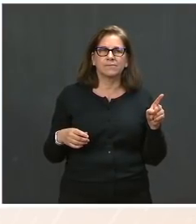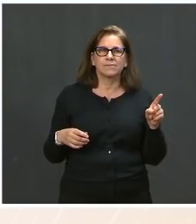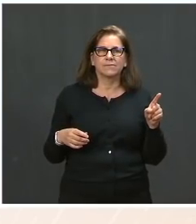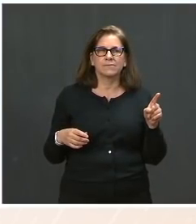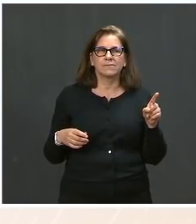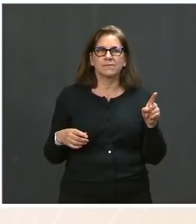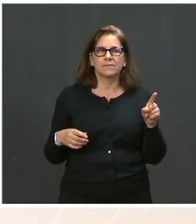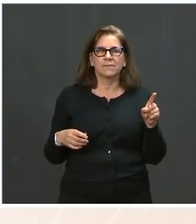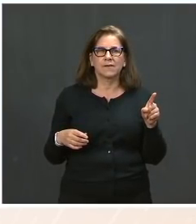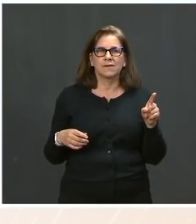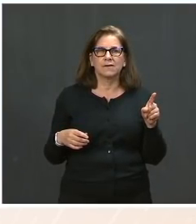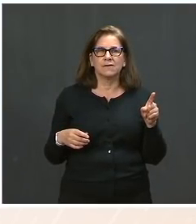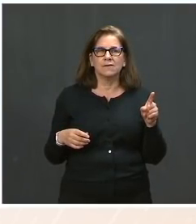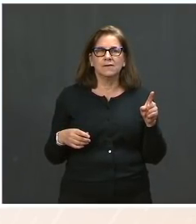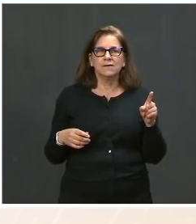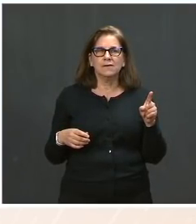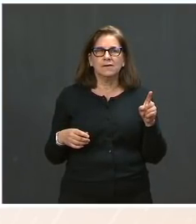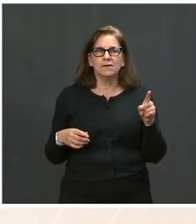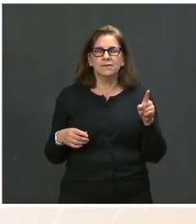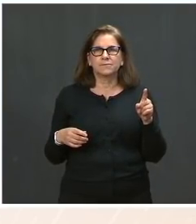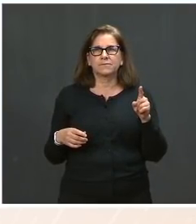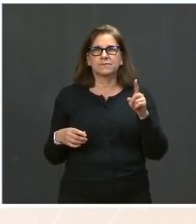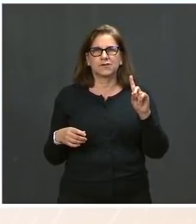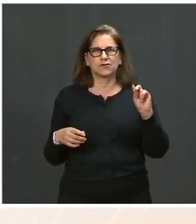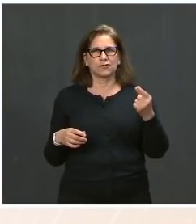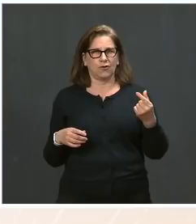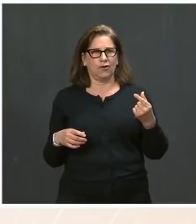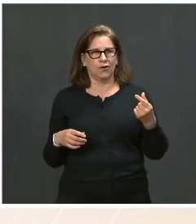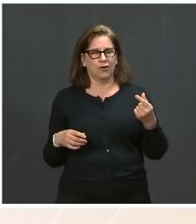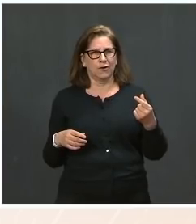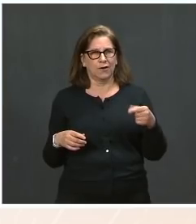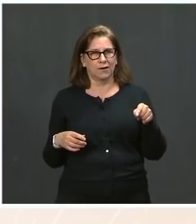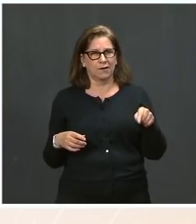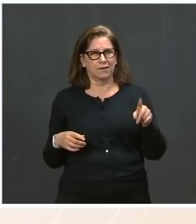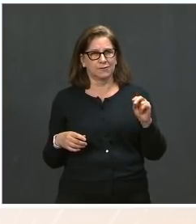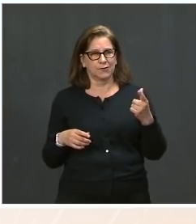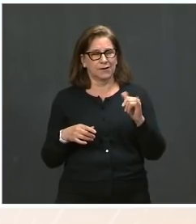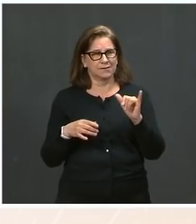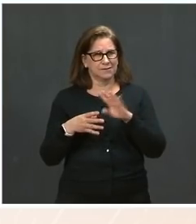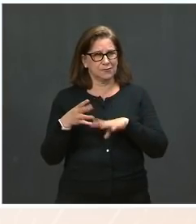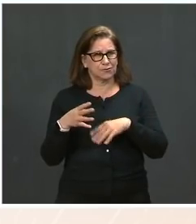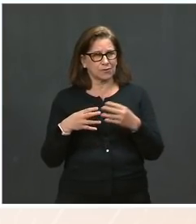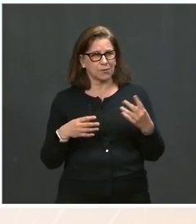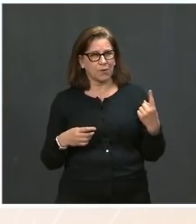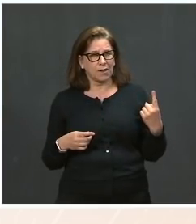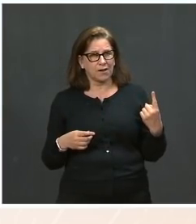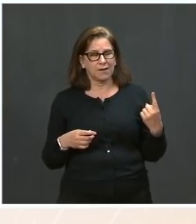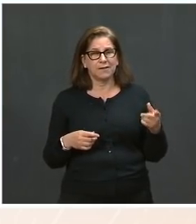but given that that scheduling is set to expire in May, is the administration taking a closer look